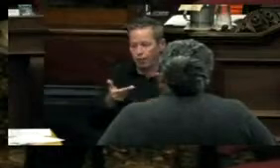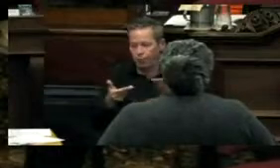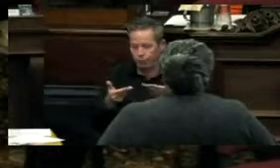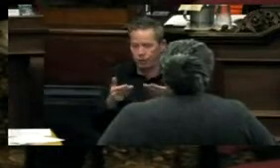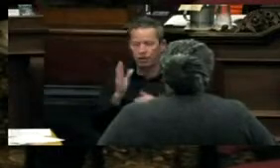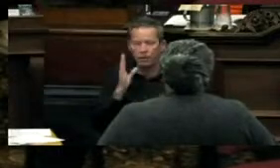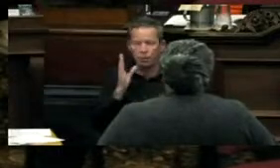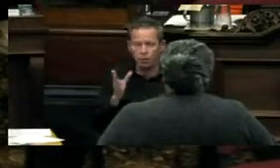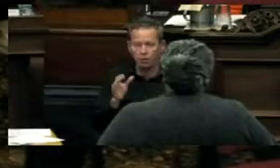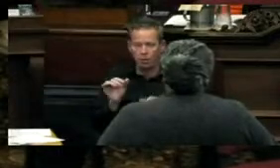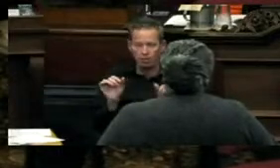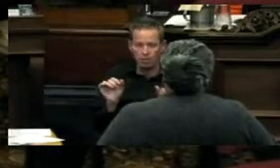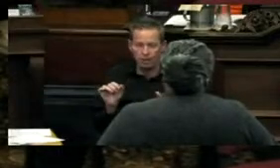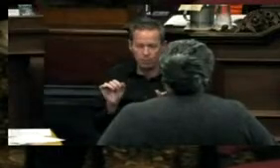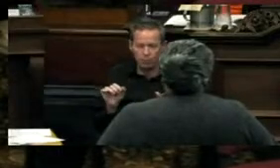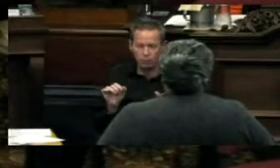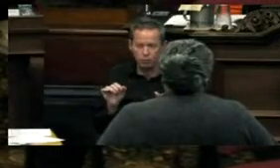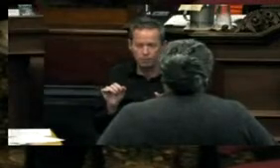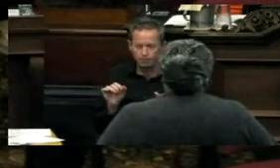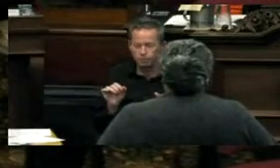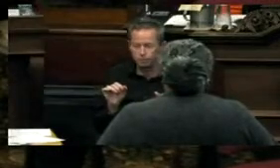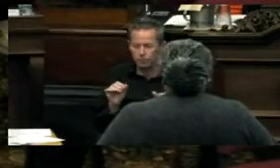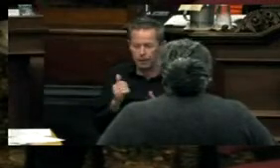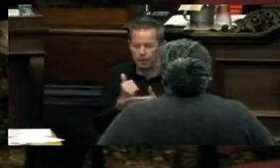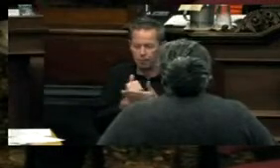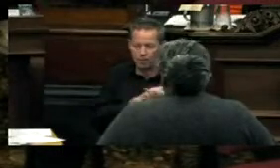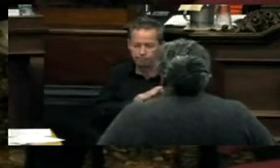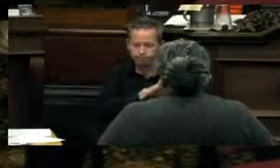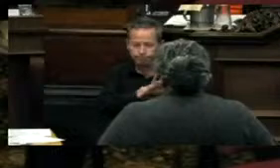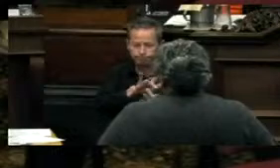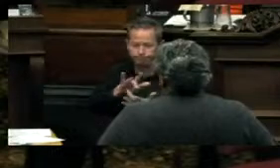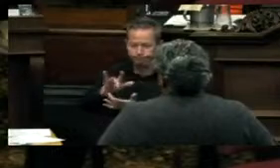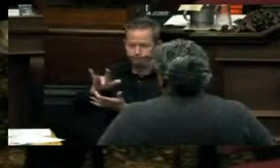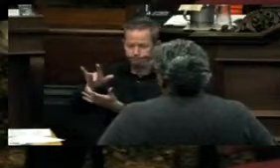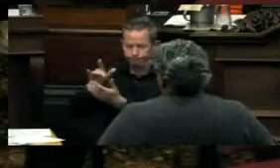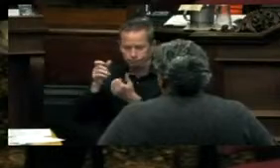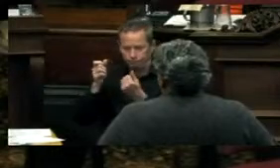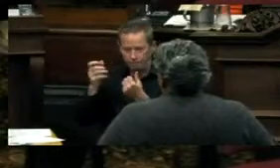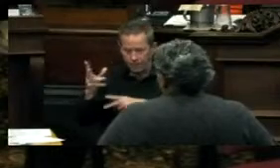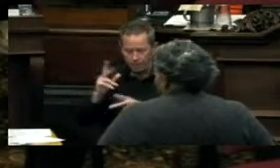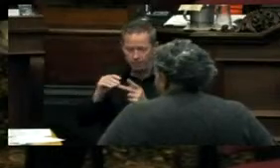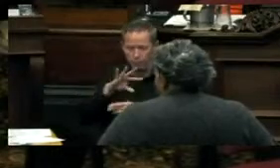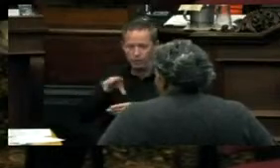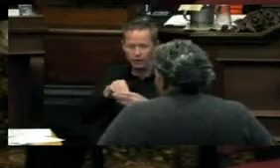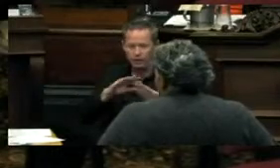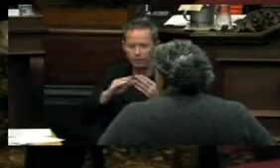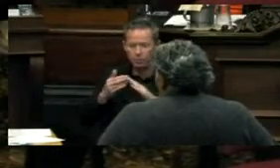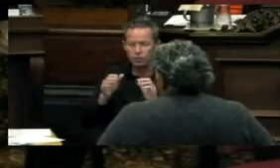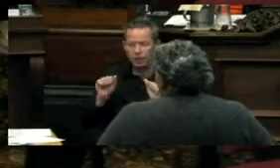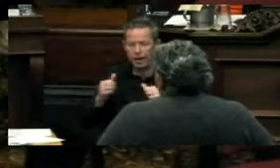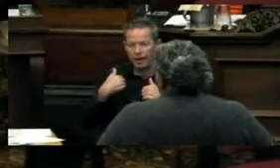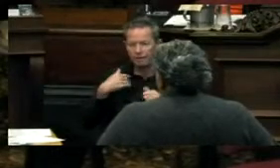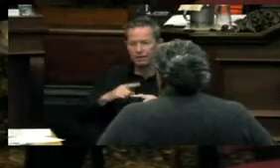again, I feel very confident with the team that I have. And these are two new hires that